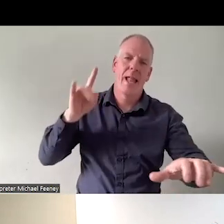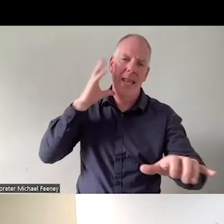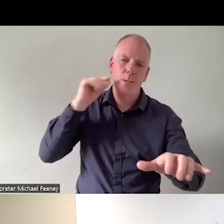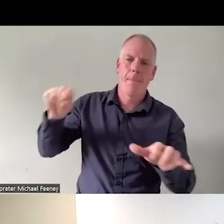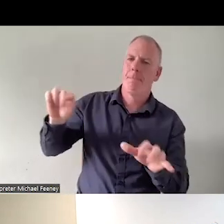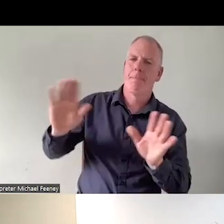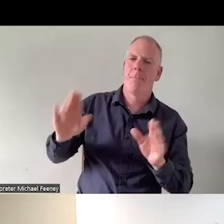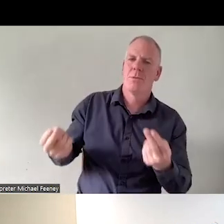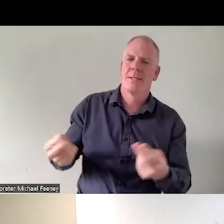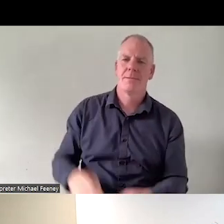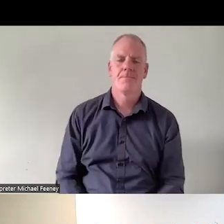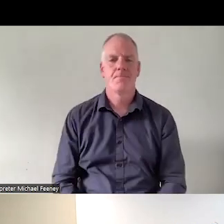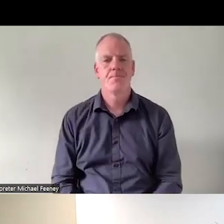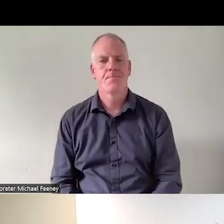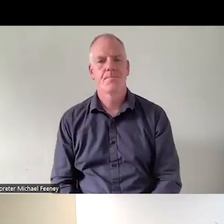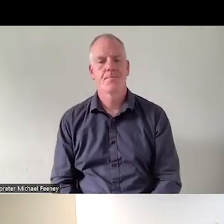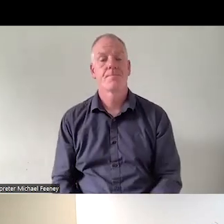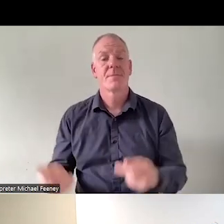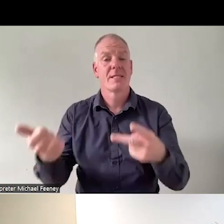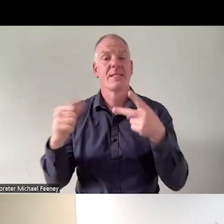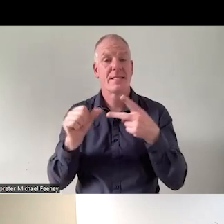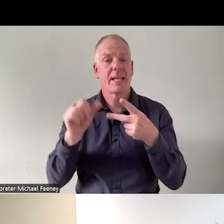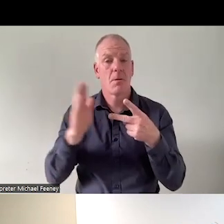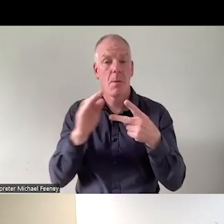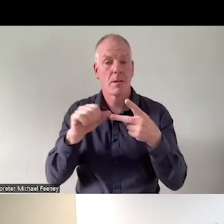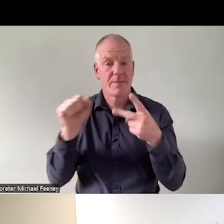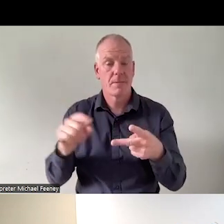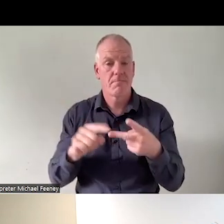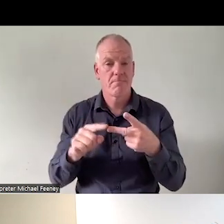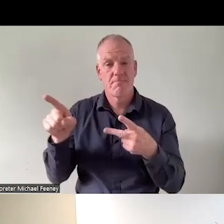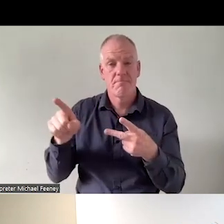The next part of your system will be some form of transmission.